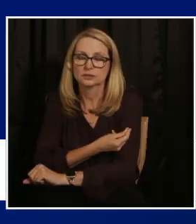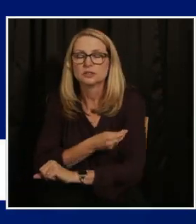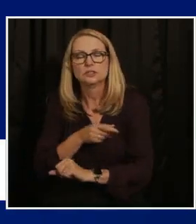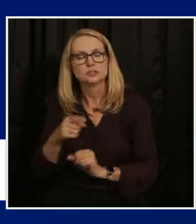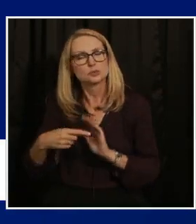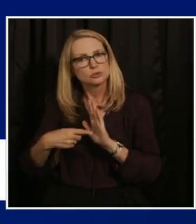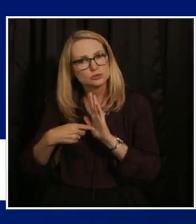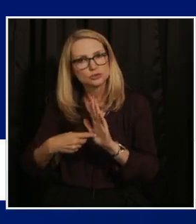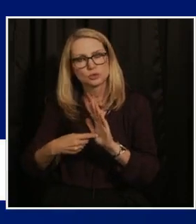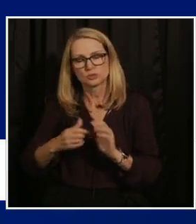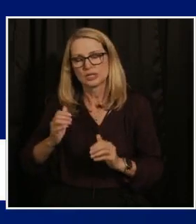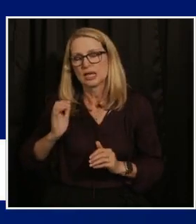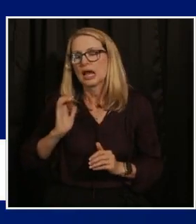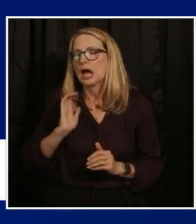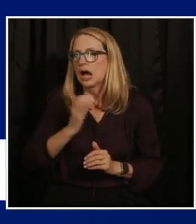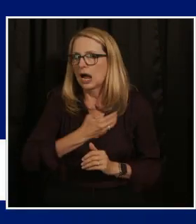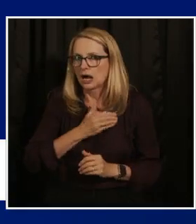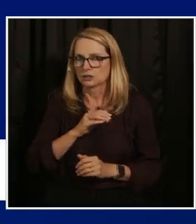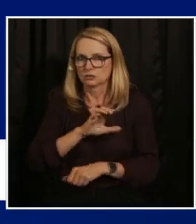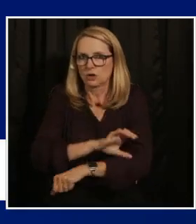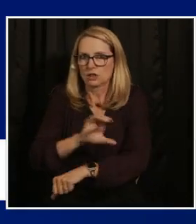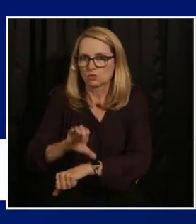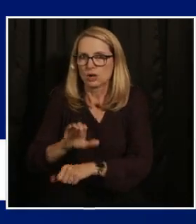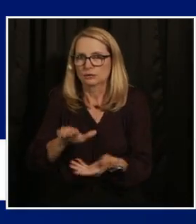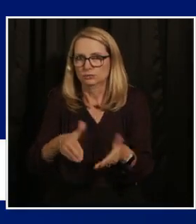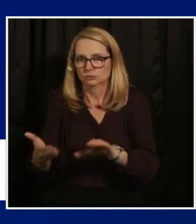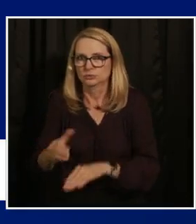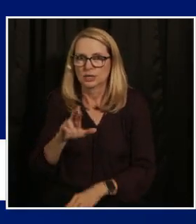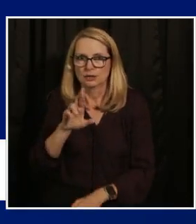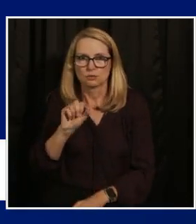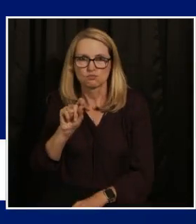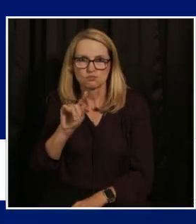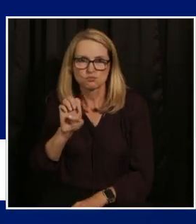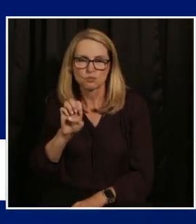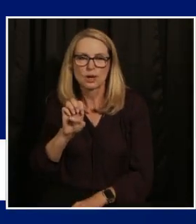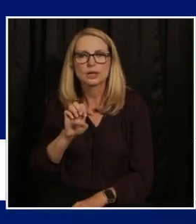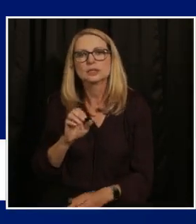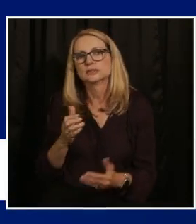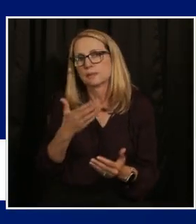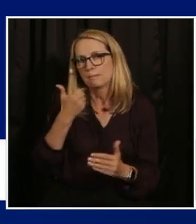continues to be lower than the u.s mortality rate overall but certainly a tragedy that we're